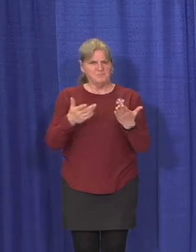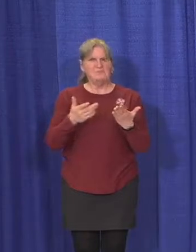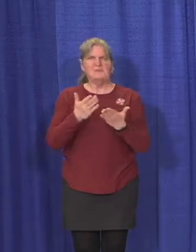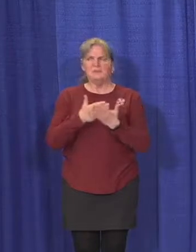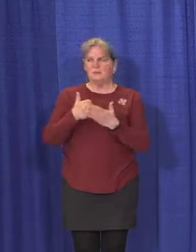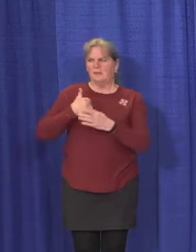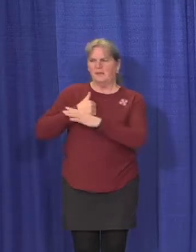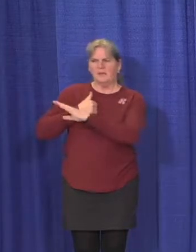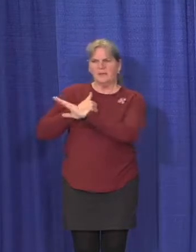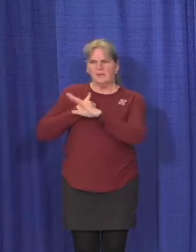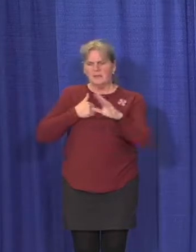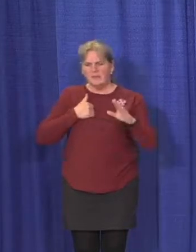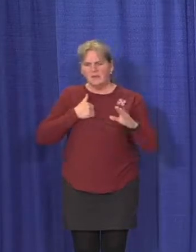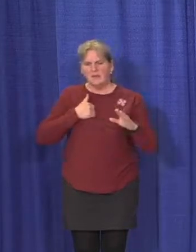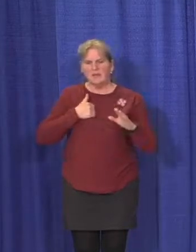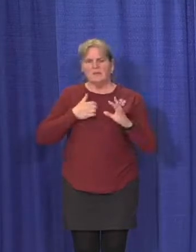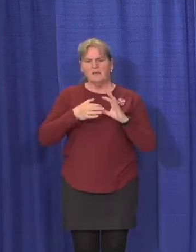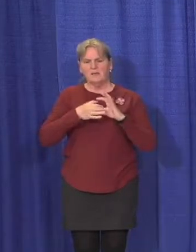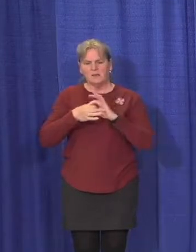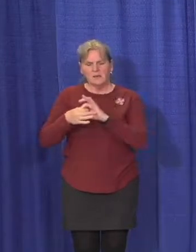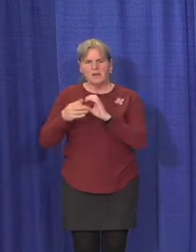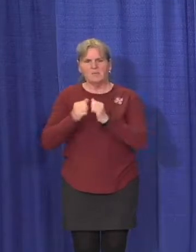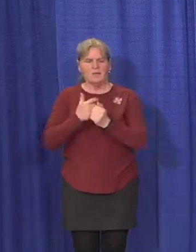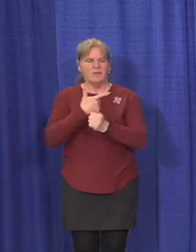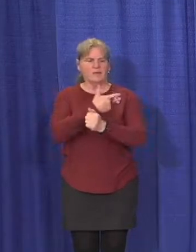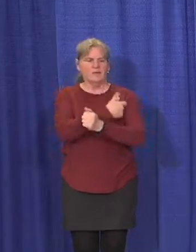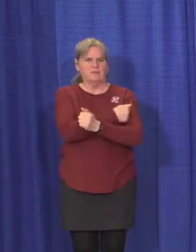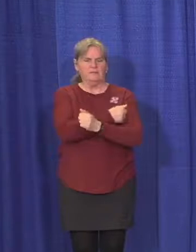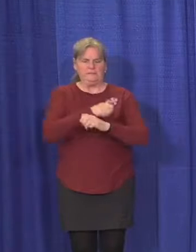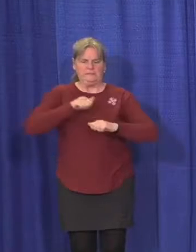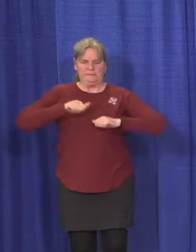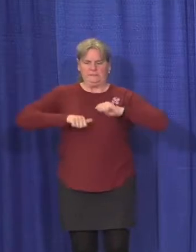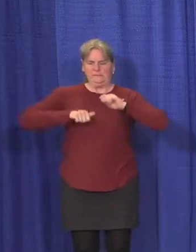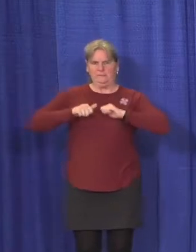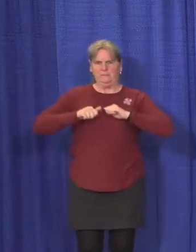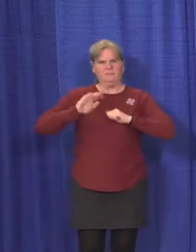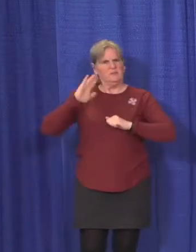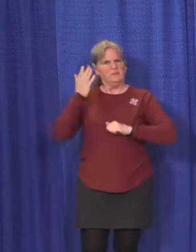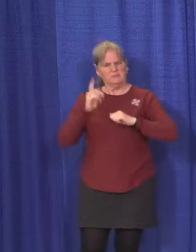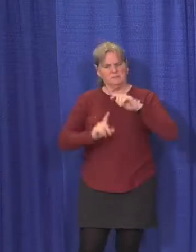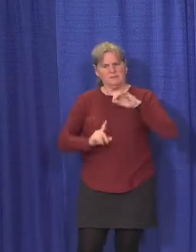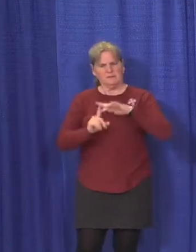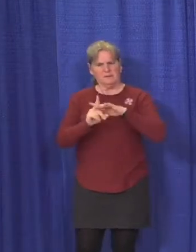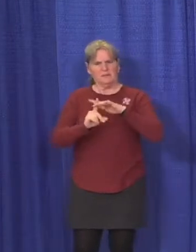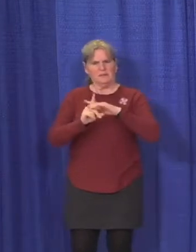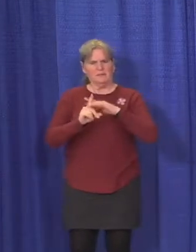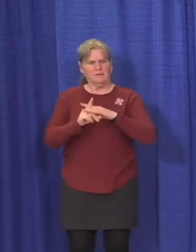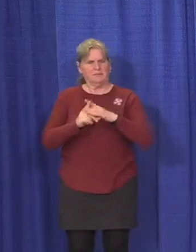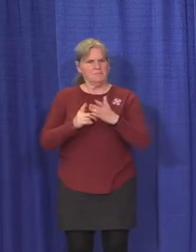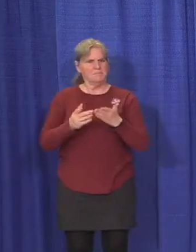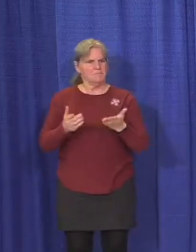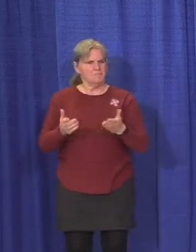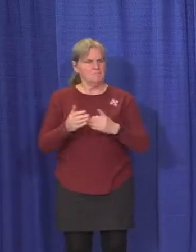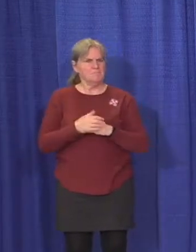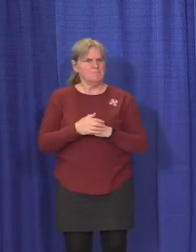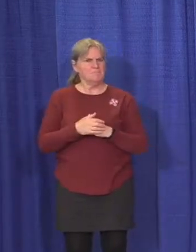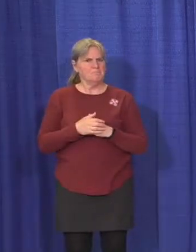articles lately dealing with vaccine hesitancy. One a few things that keeps